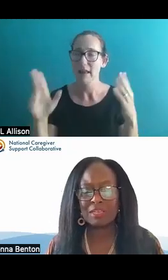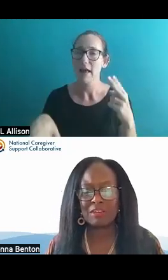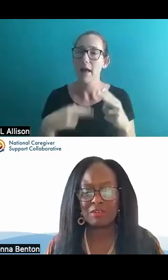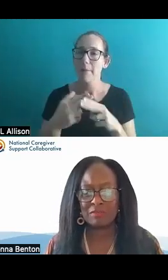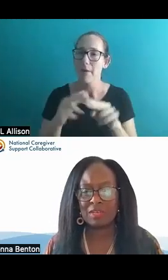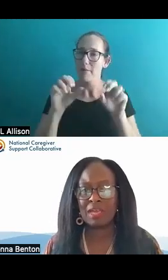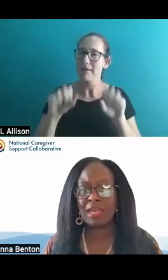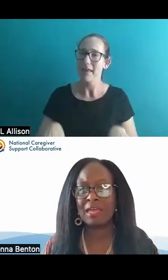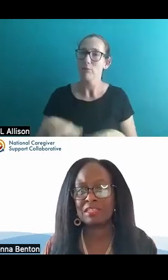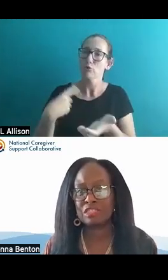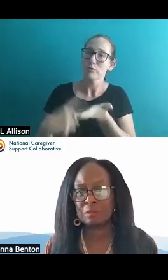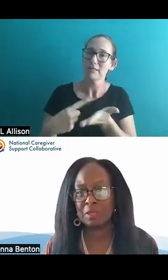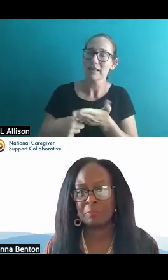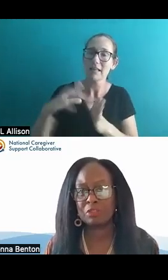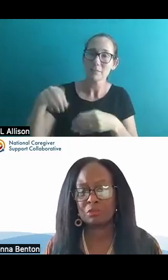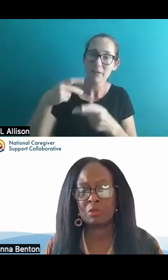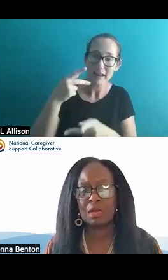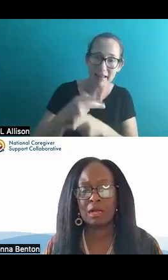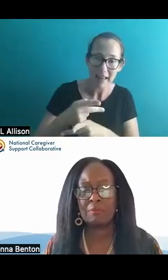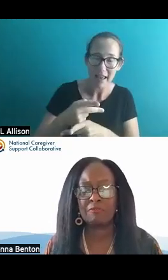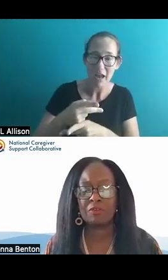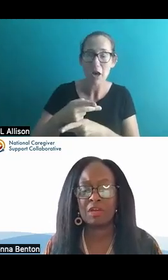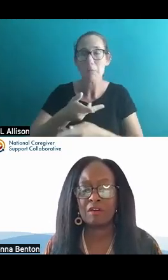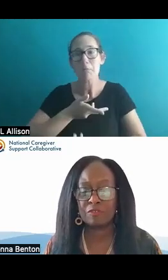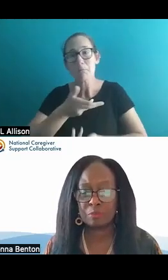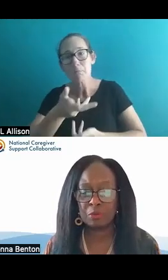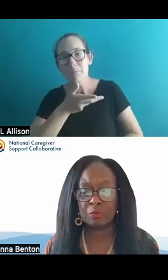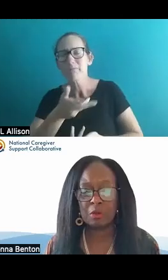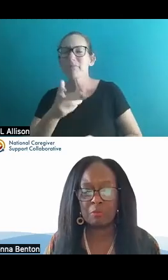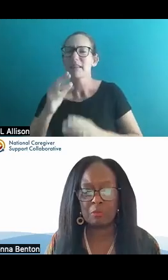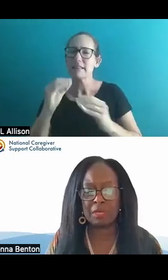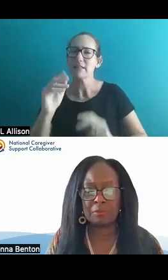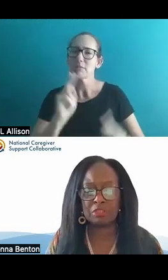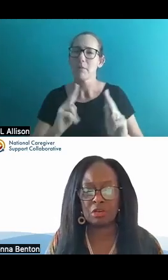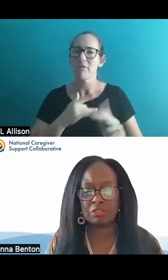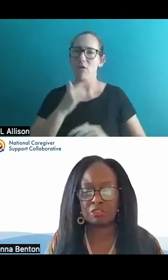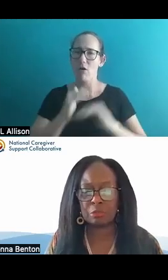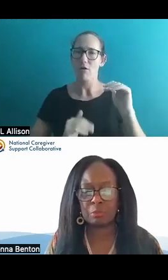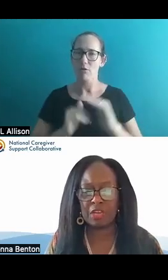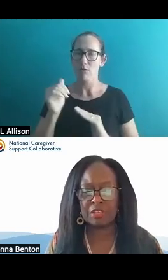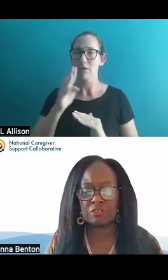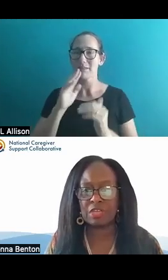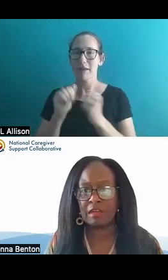caregiving and teaching people to feel comfortable being able to talk to their supervisors and